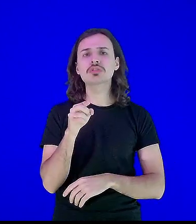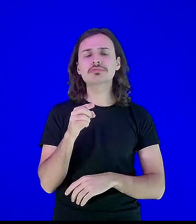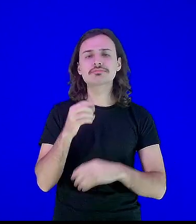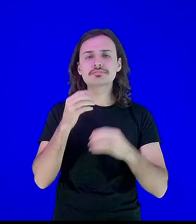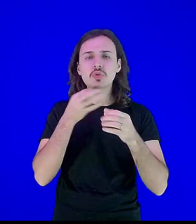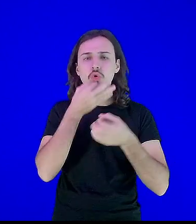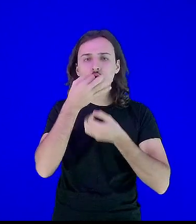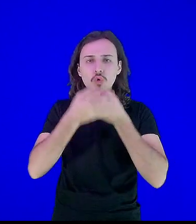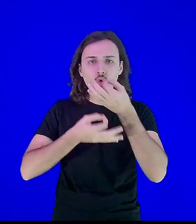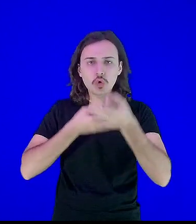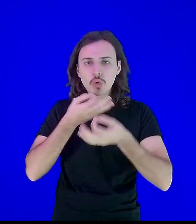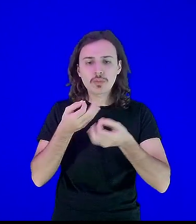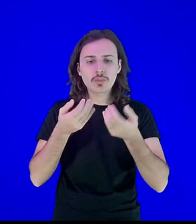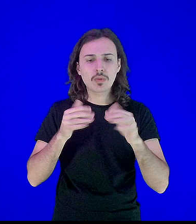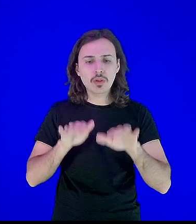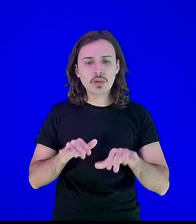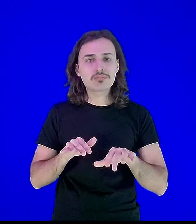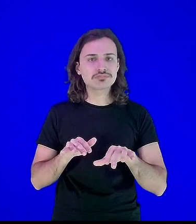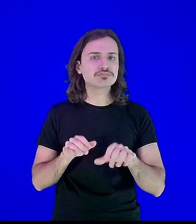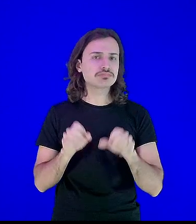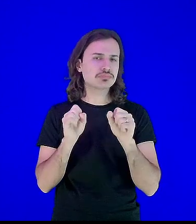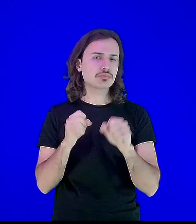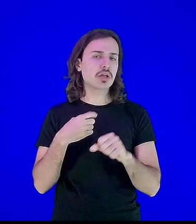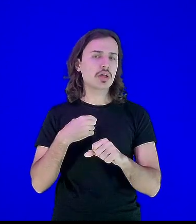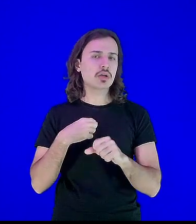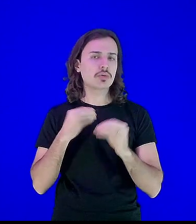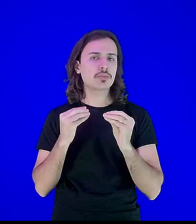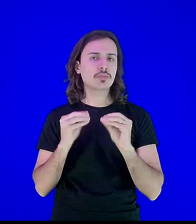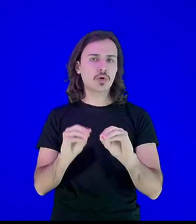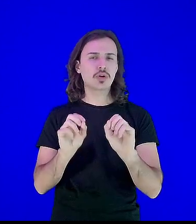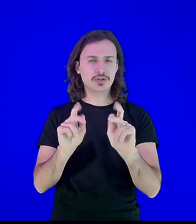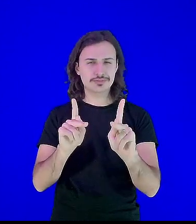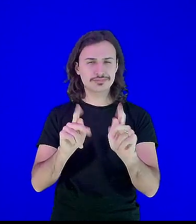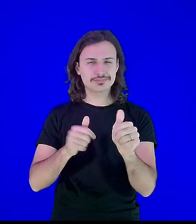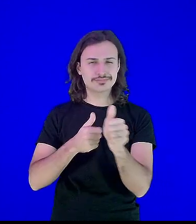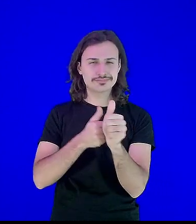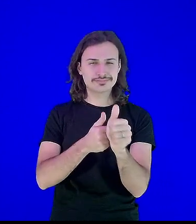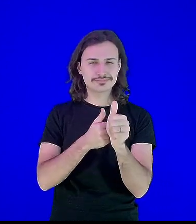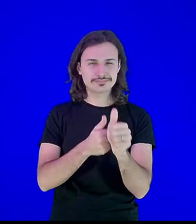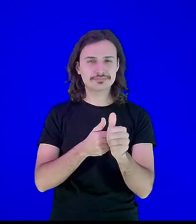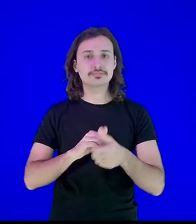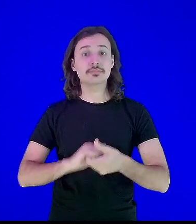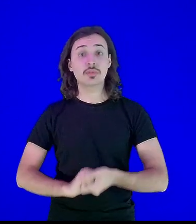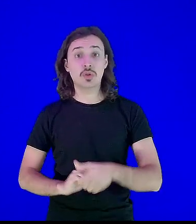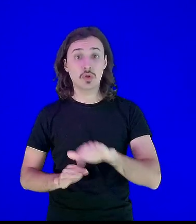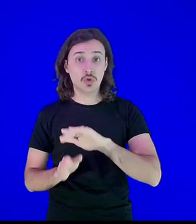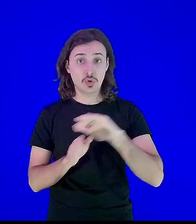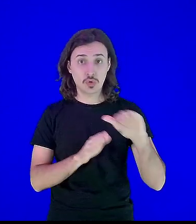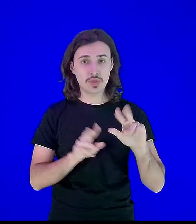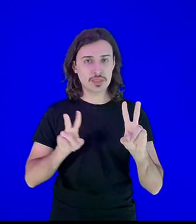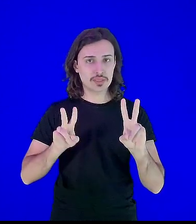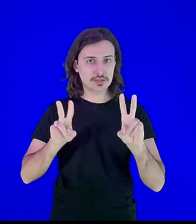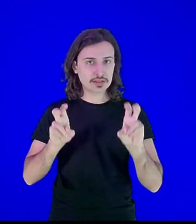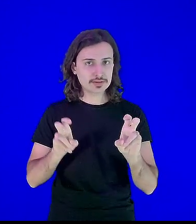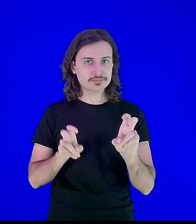right the "break-flow", it will work for both "top to bottom" and "left to right"